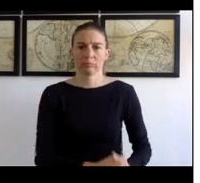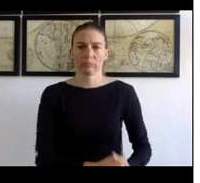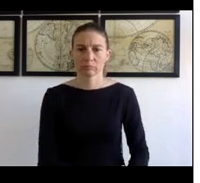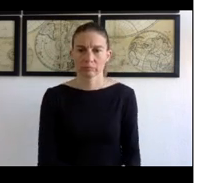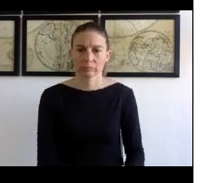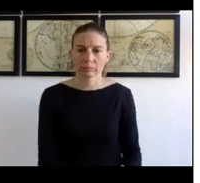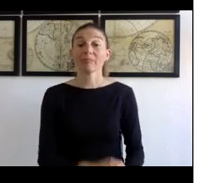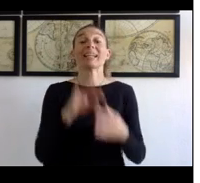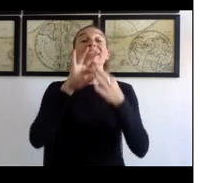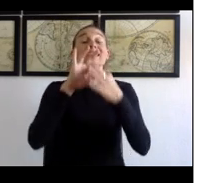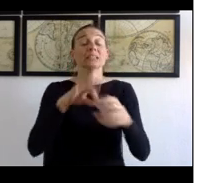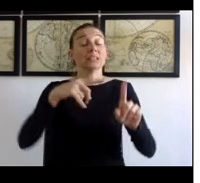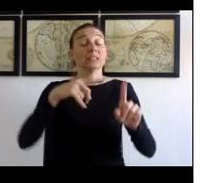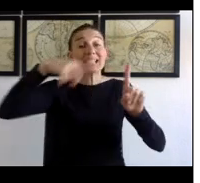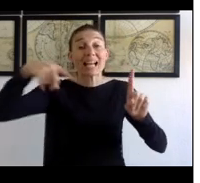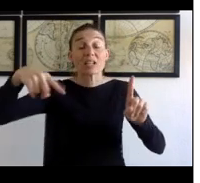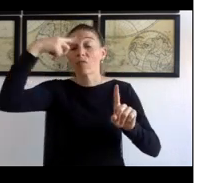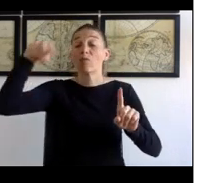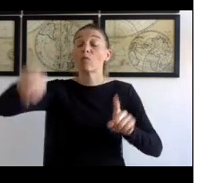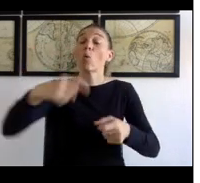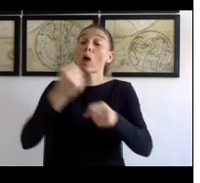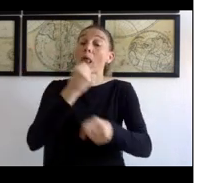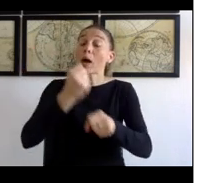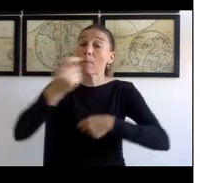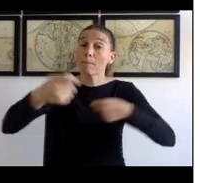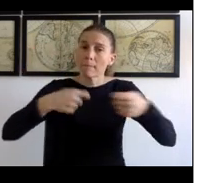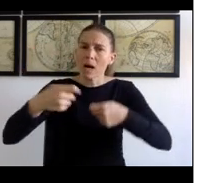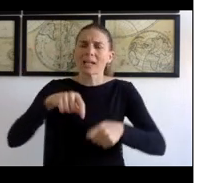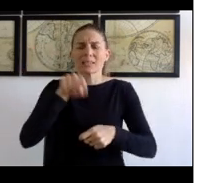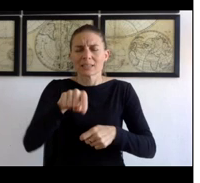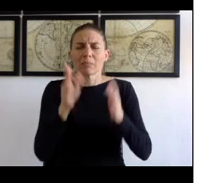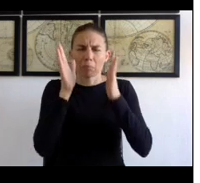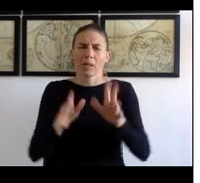For instance, what is the institution of persons with disabilities worldwide?